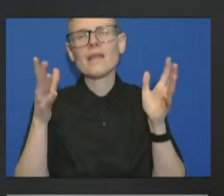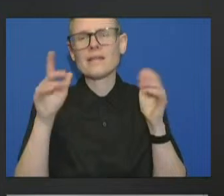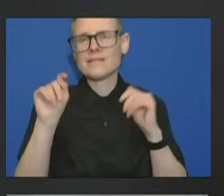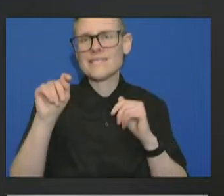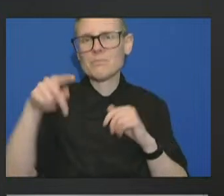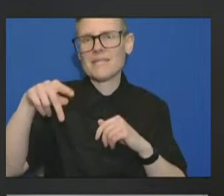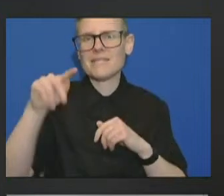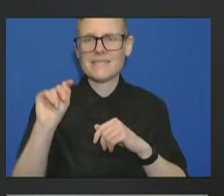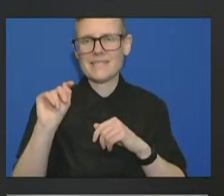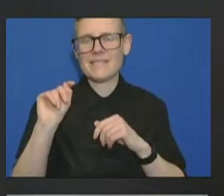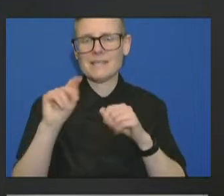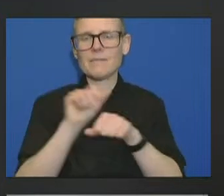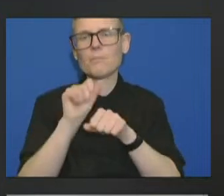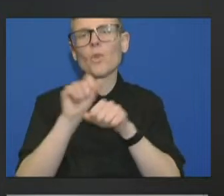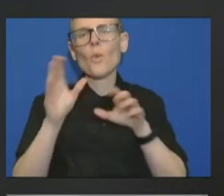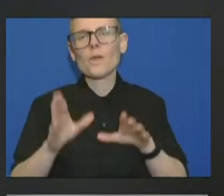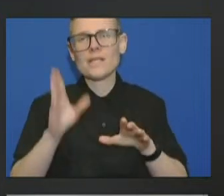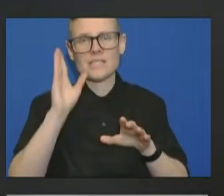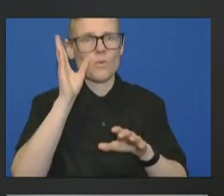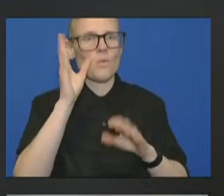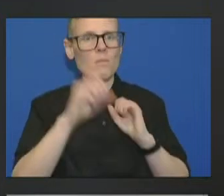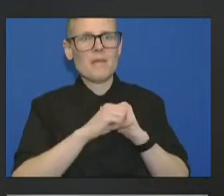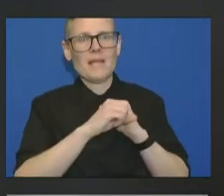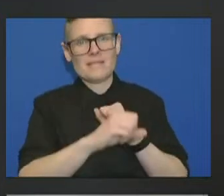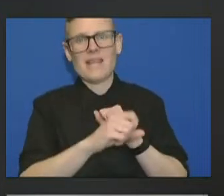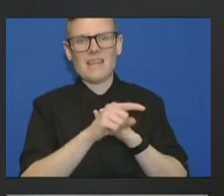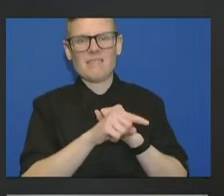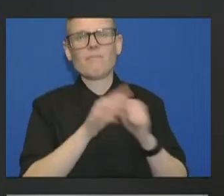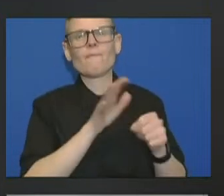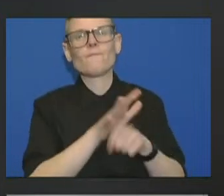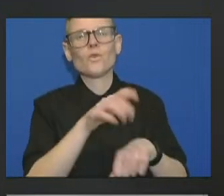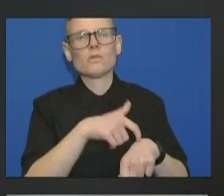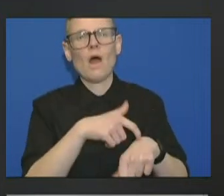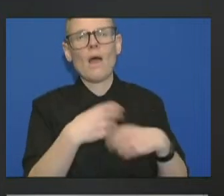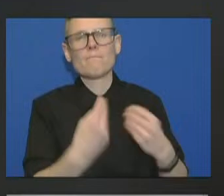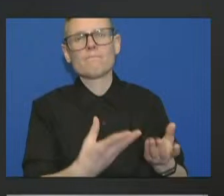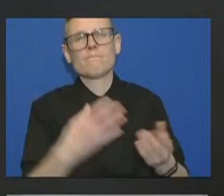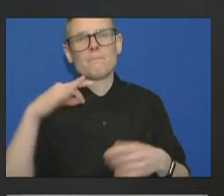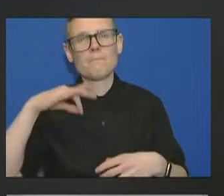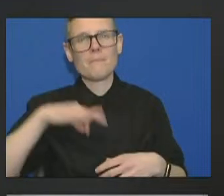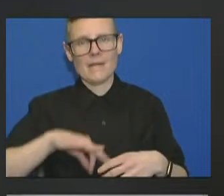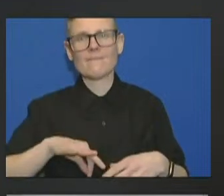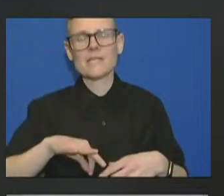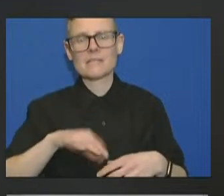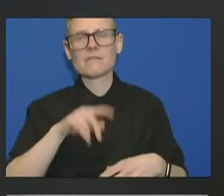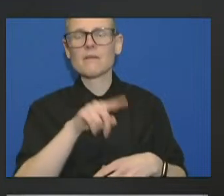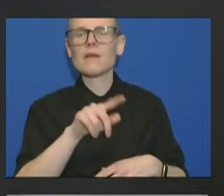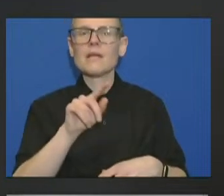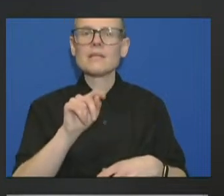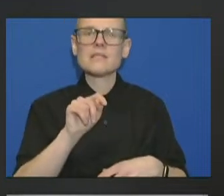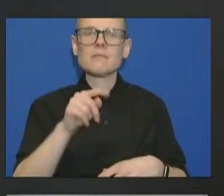mistaken, maybe 360 are already TPT employees that we would be